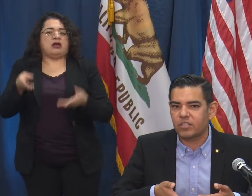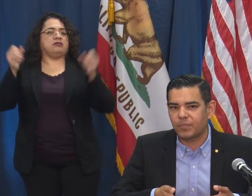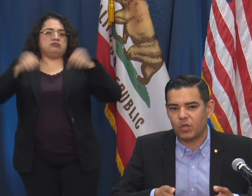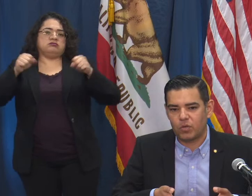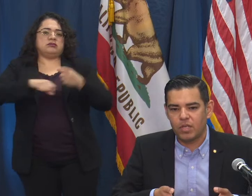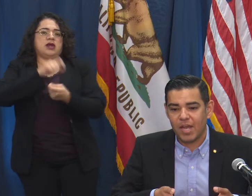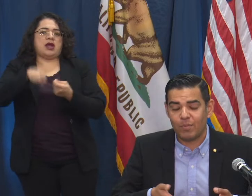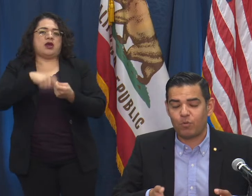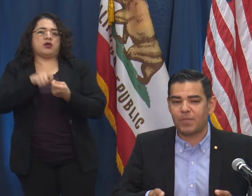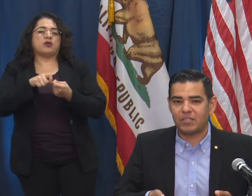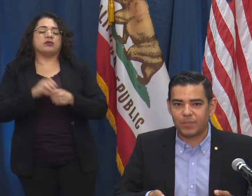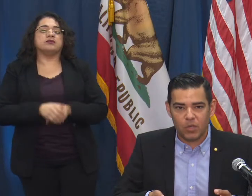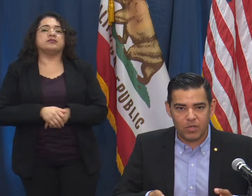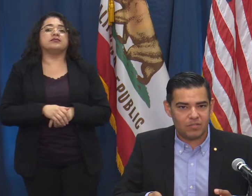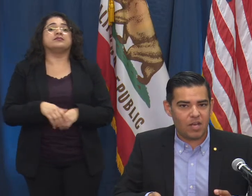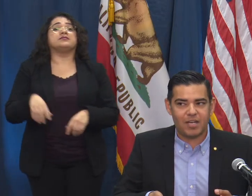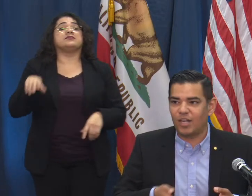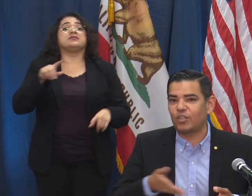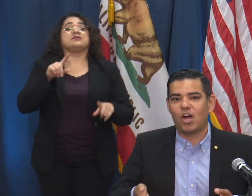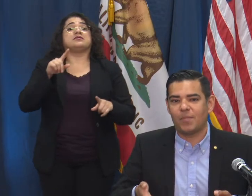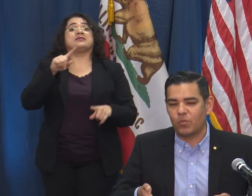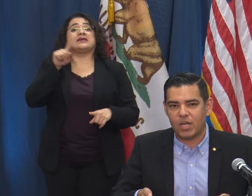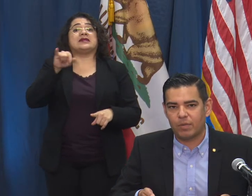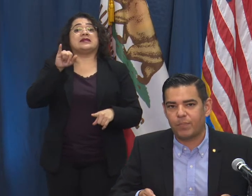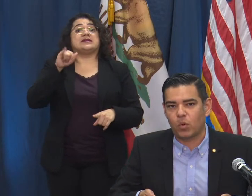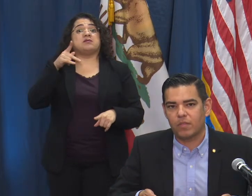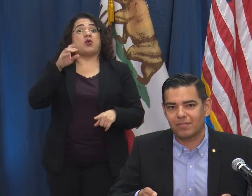reporting by zip code is not an uncommon way to report this data.